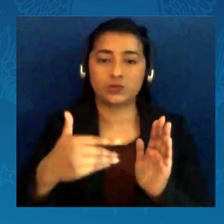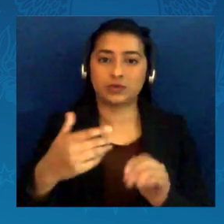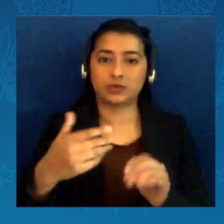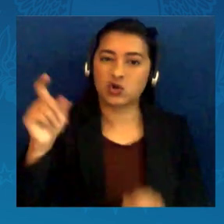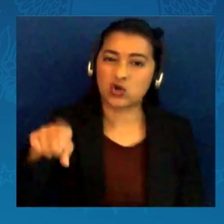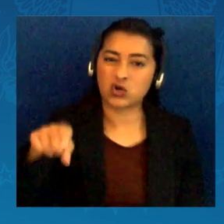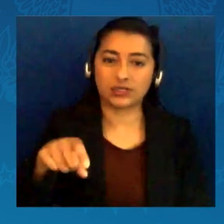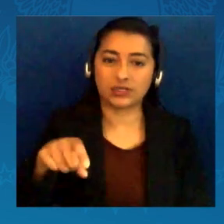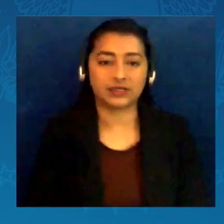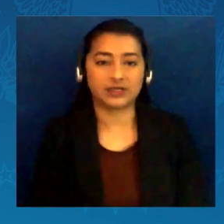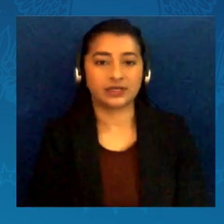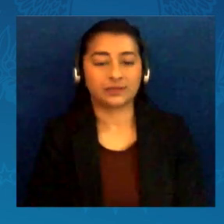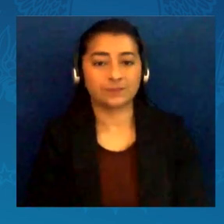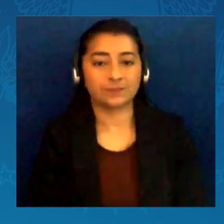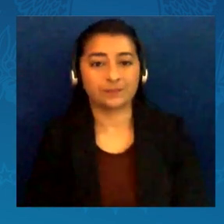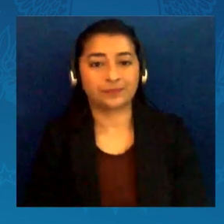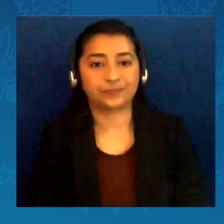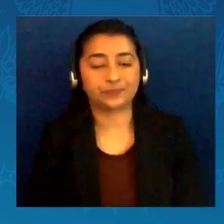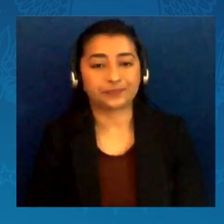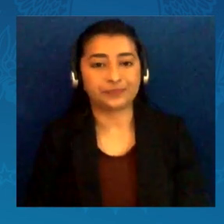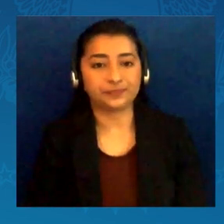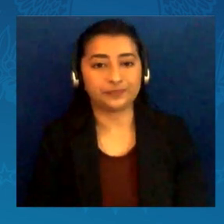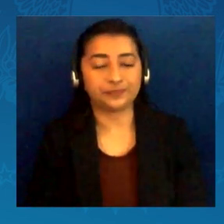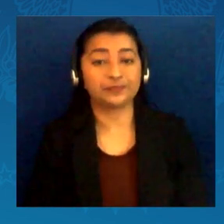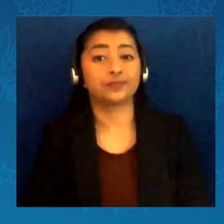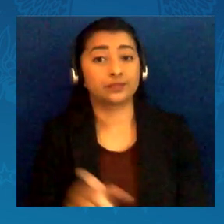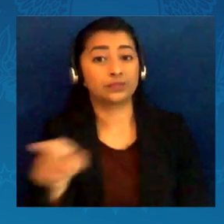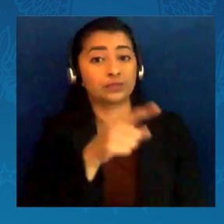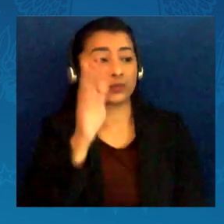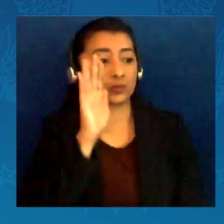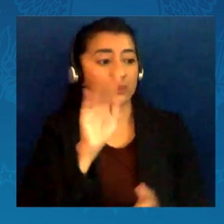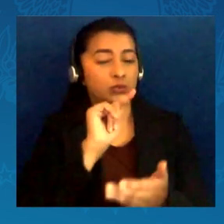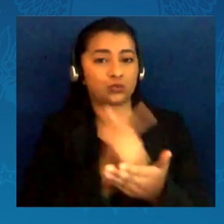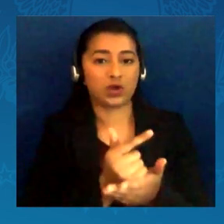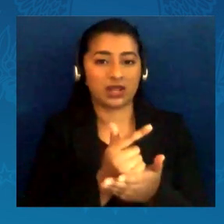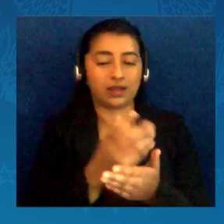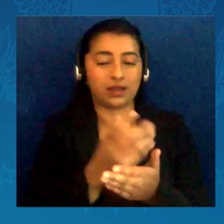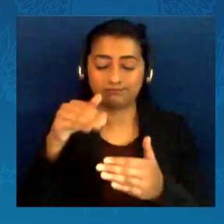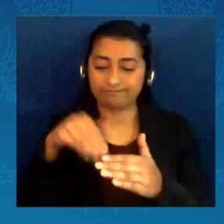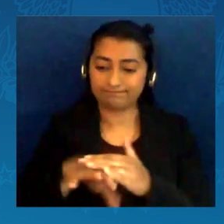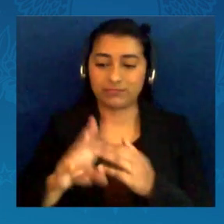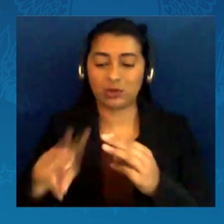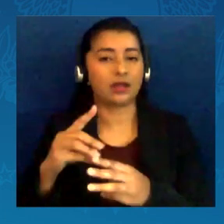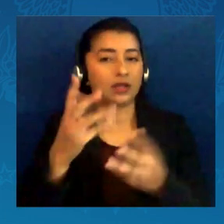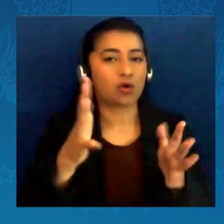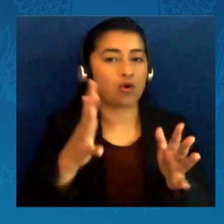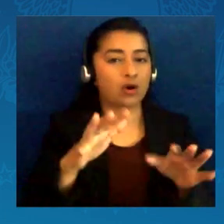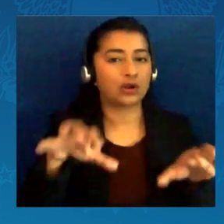And so you are going to be graduating and entering the world, you're doing the work right now where your friends